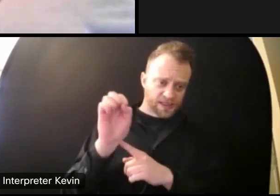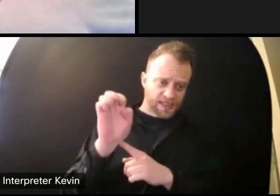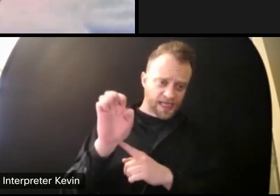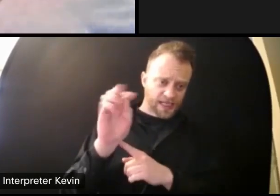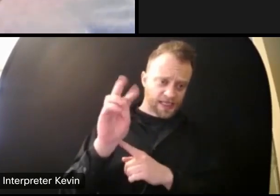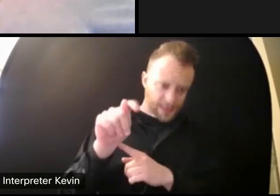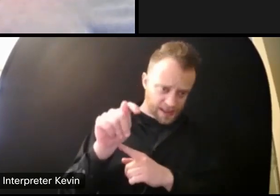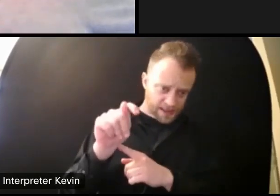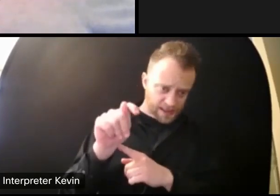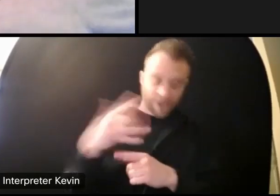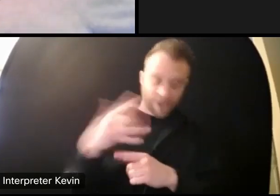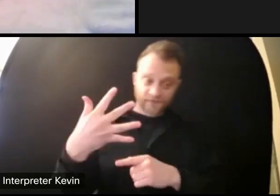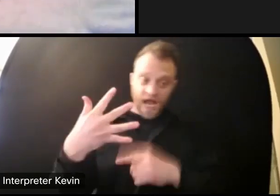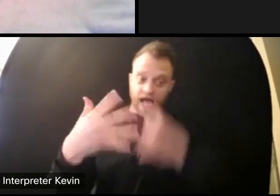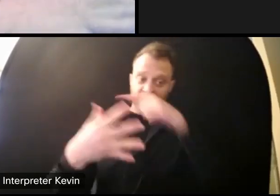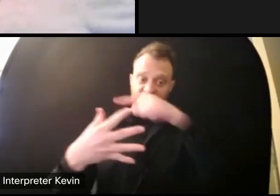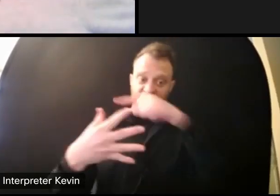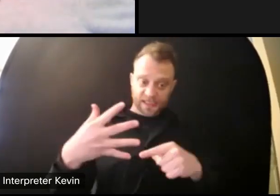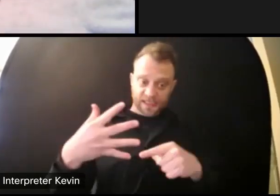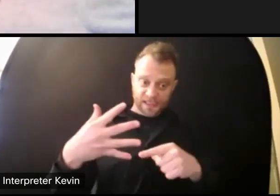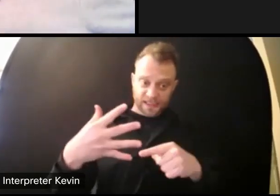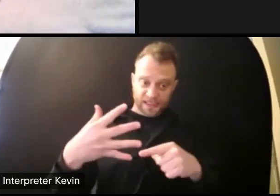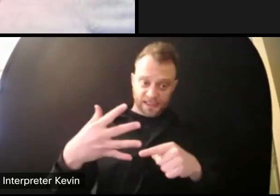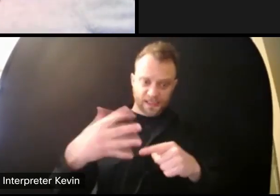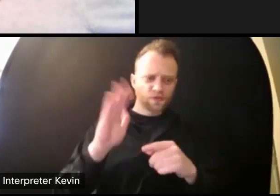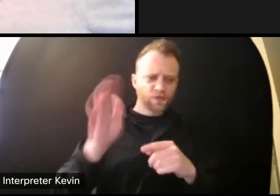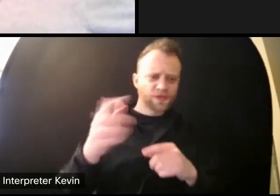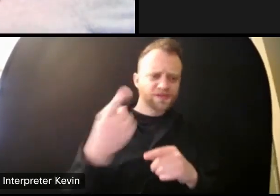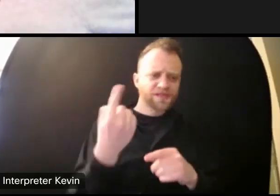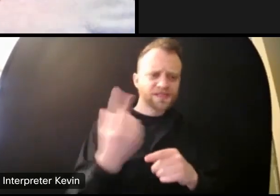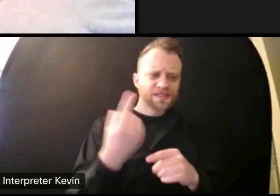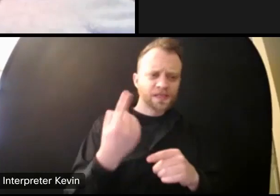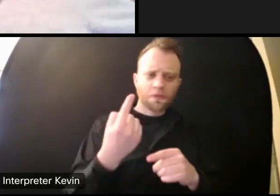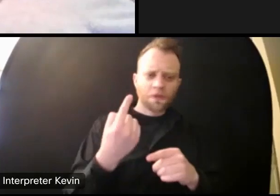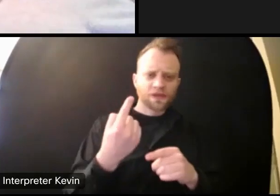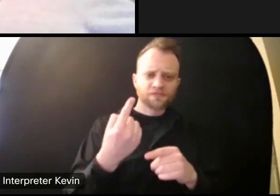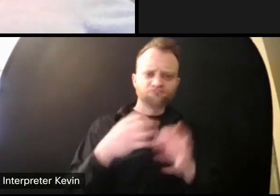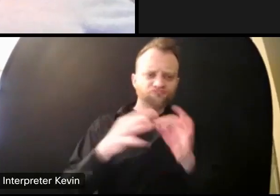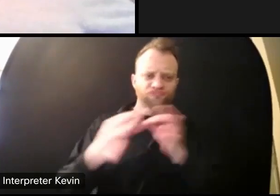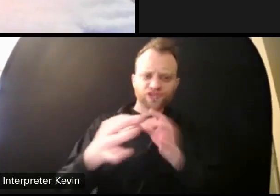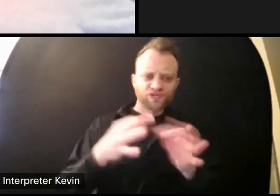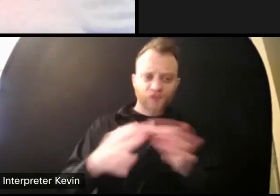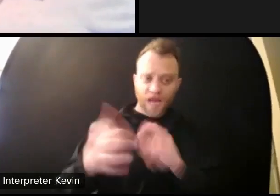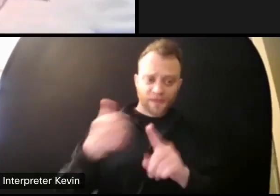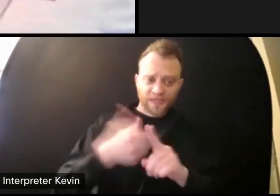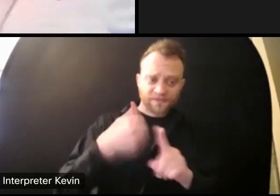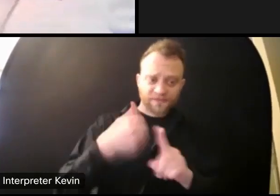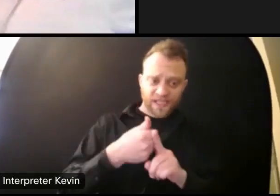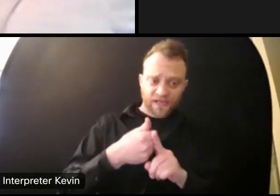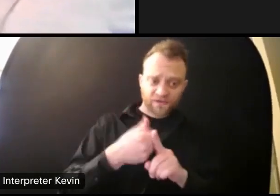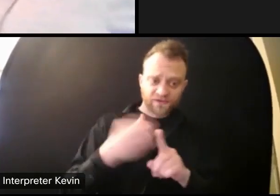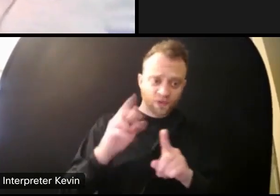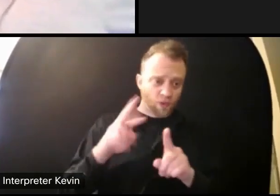Commission, does somebody get to just describe what the items are as they come up? (Boese)